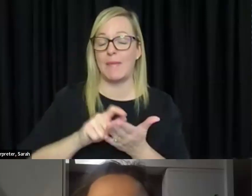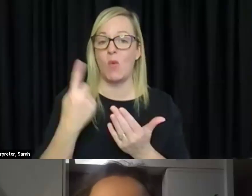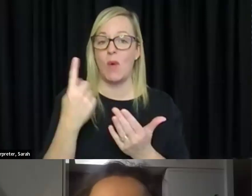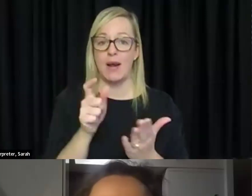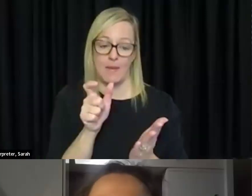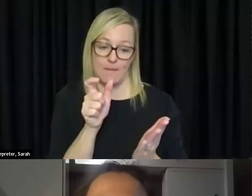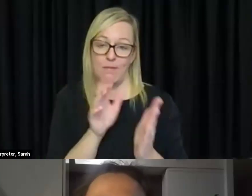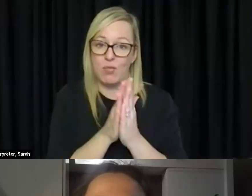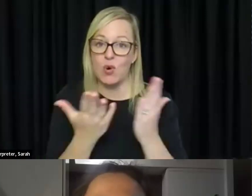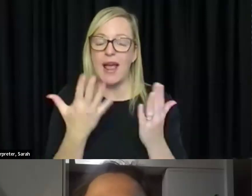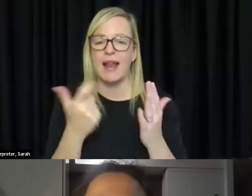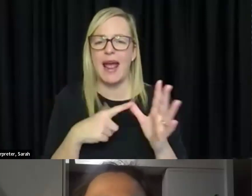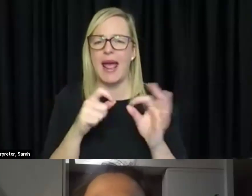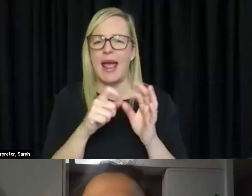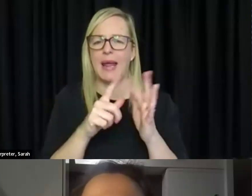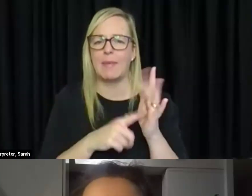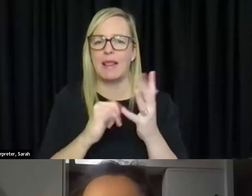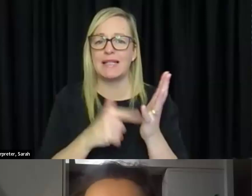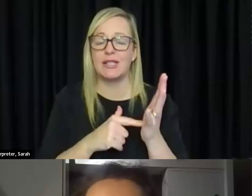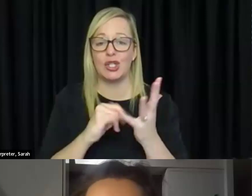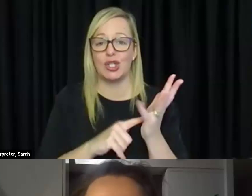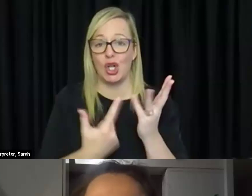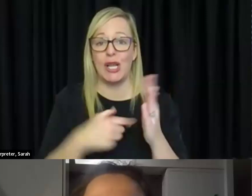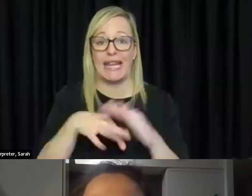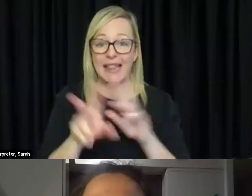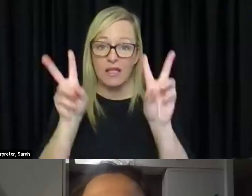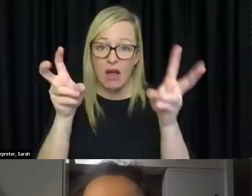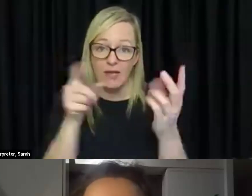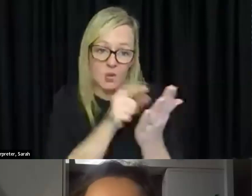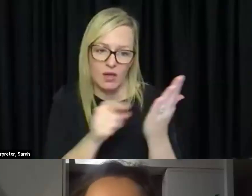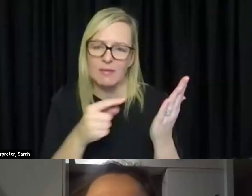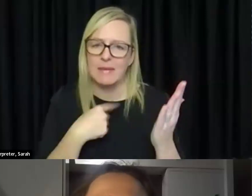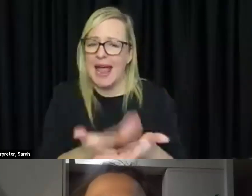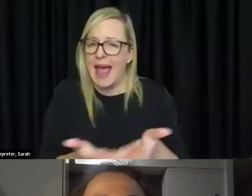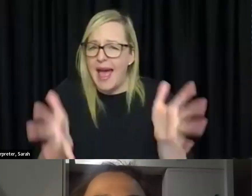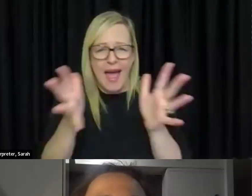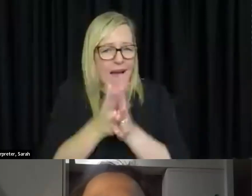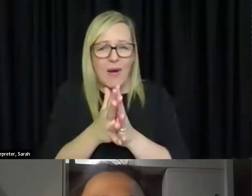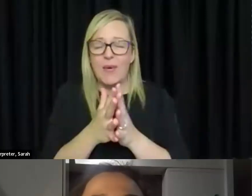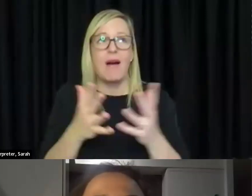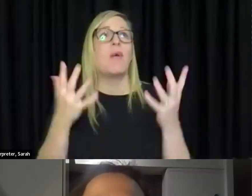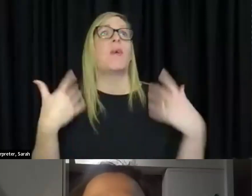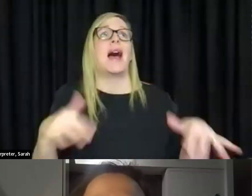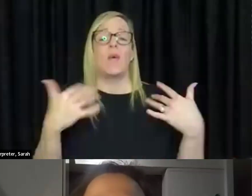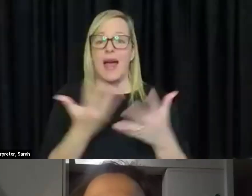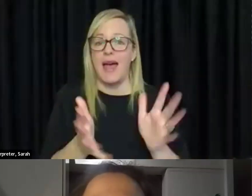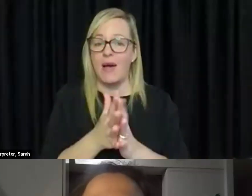the title and I just went, oh my goodness how did that get through, like the author the copy editor,